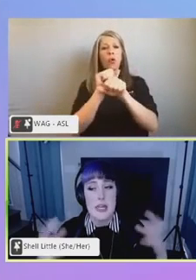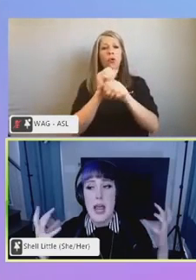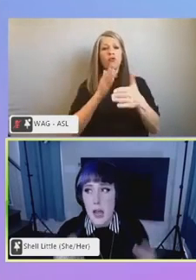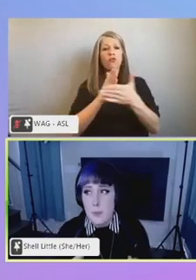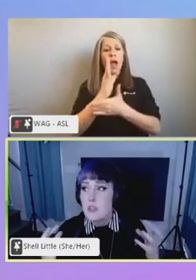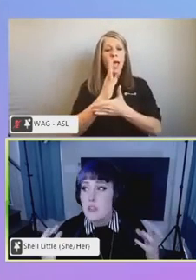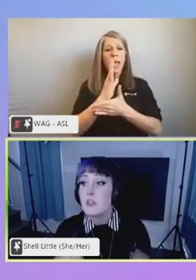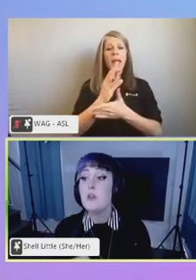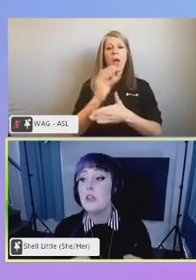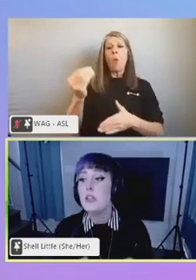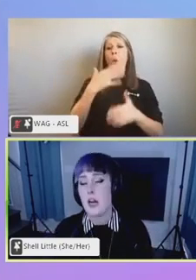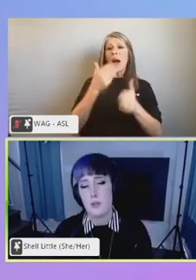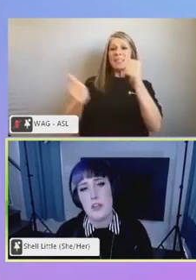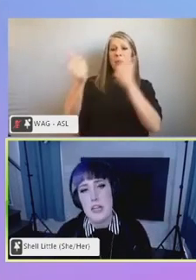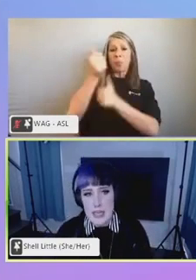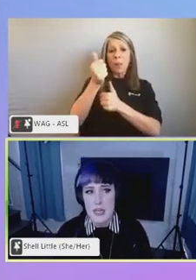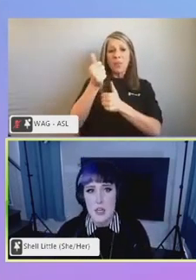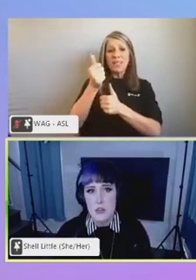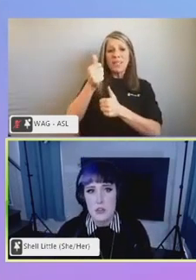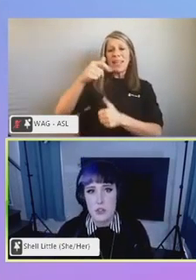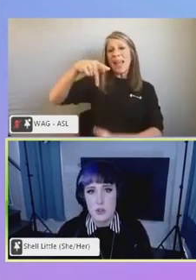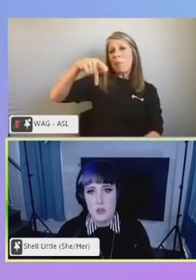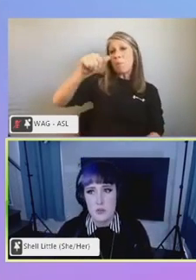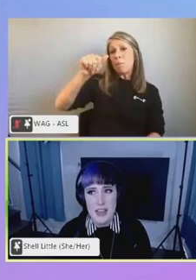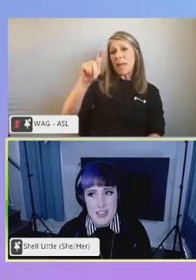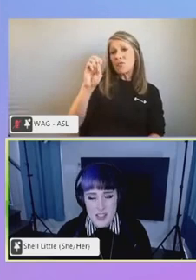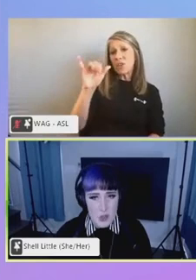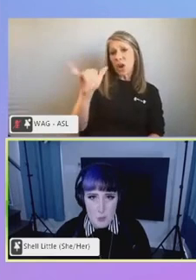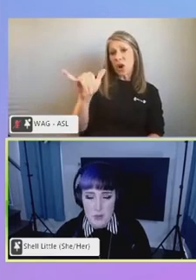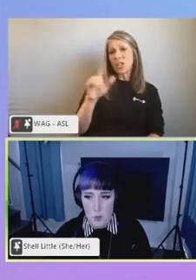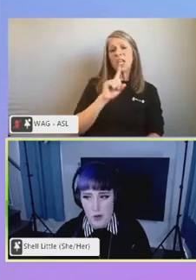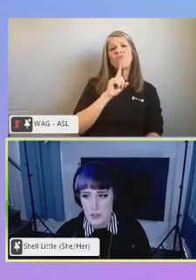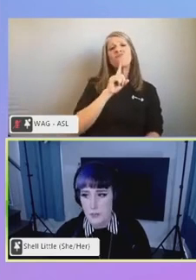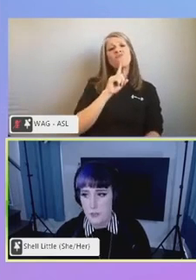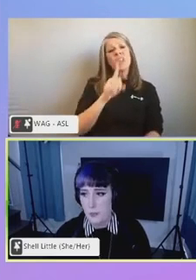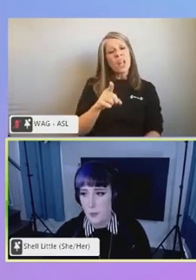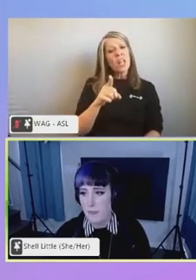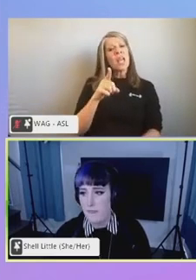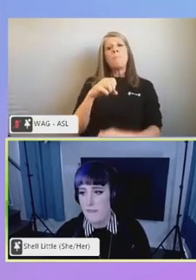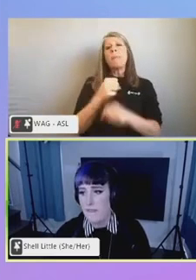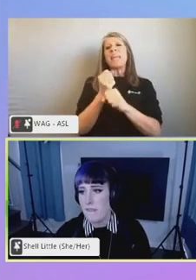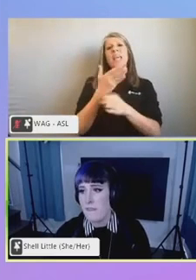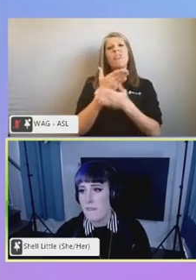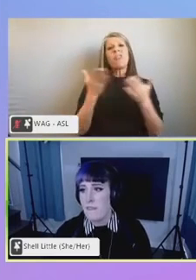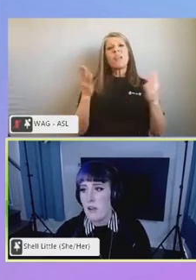produce. Because things like grind culture, American capitalism, lack of workers rights, white supremacy and